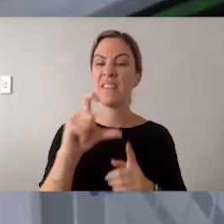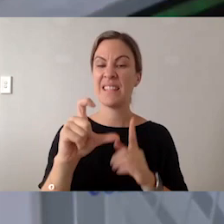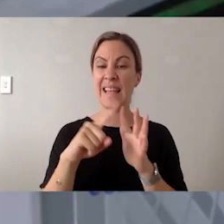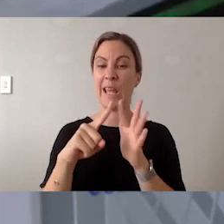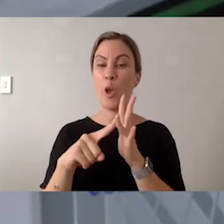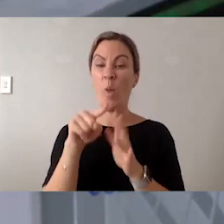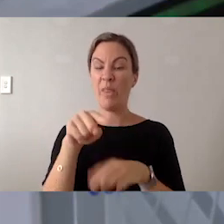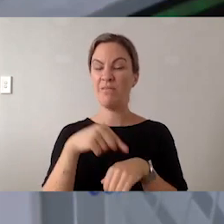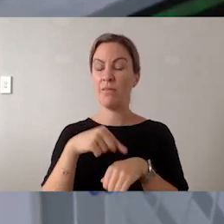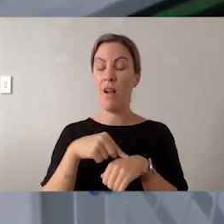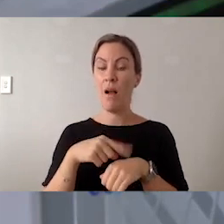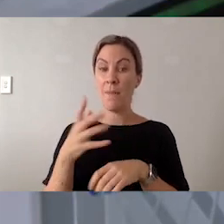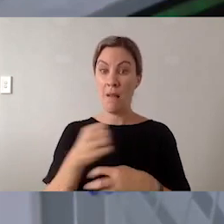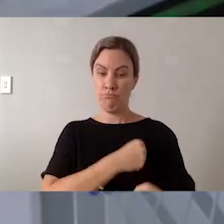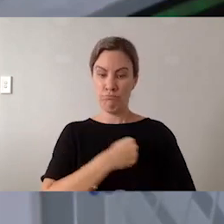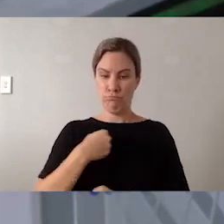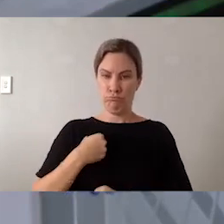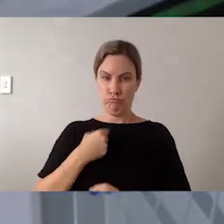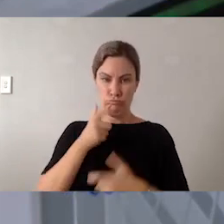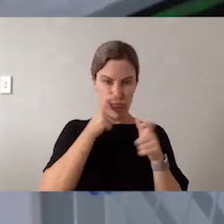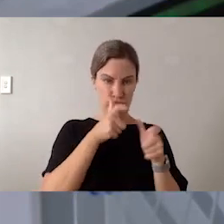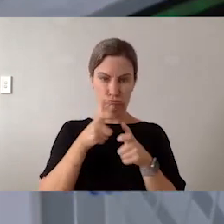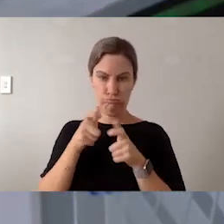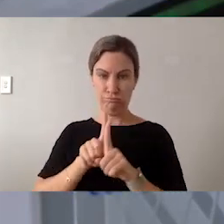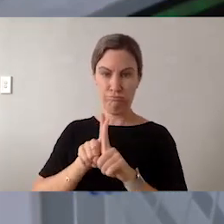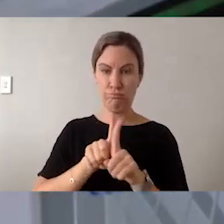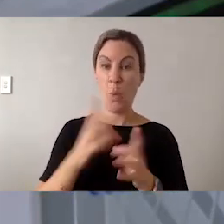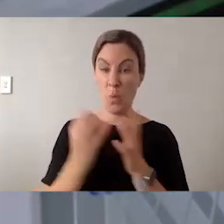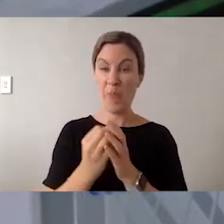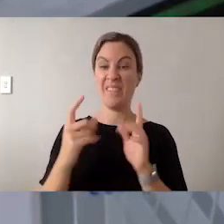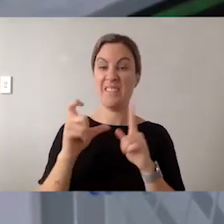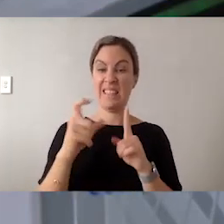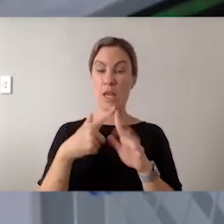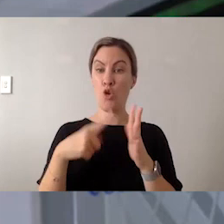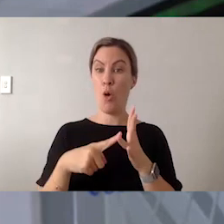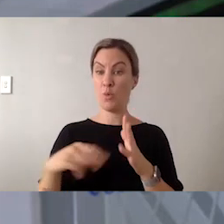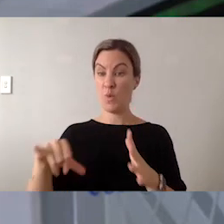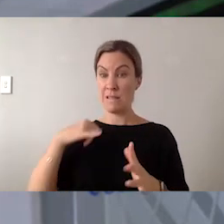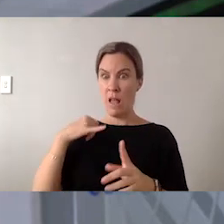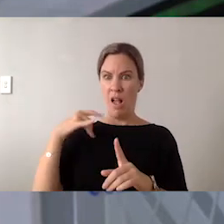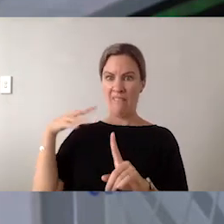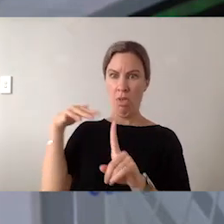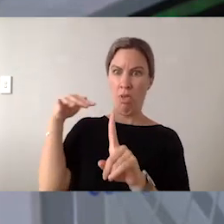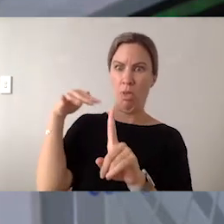would follow him around, because staff would often try and harass him. That CEO wasn't doing a very good job, and I can assure you the